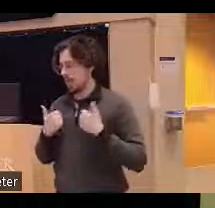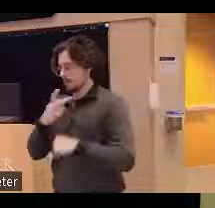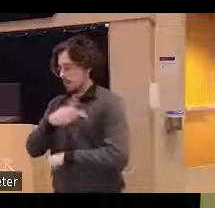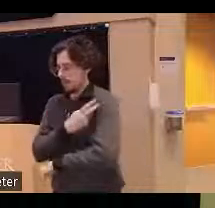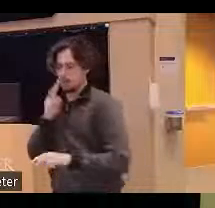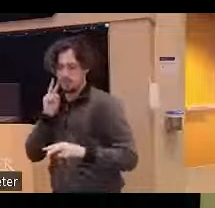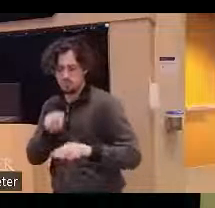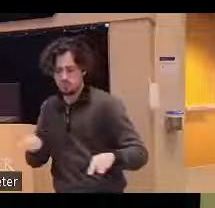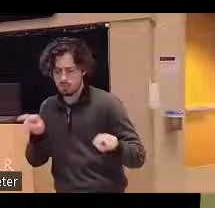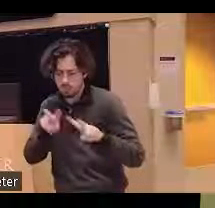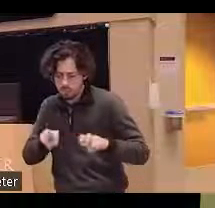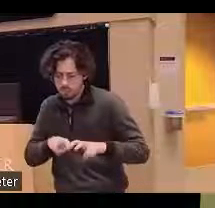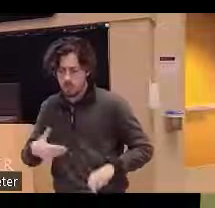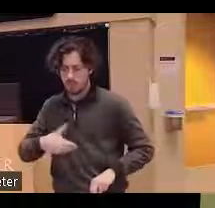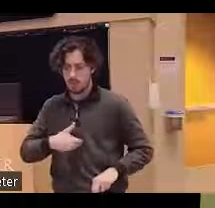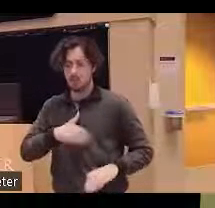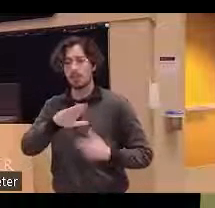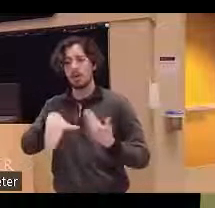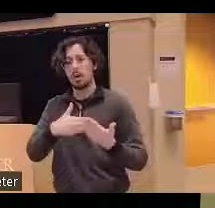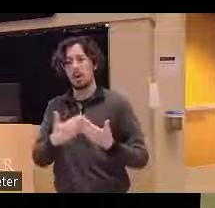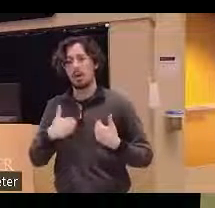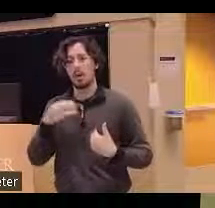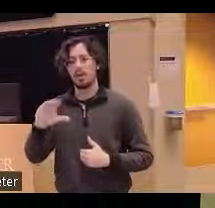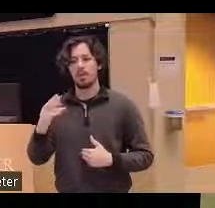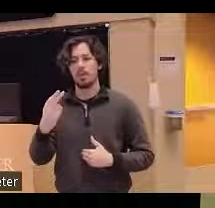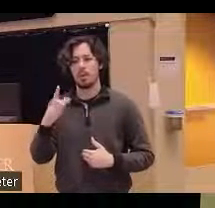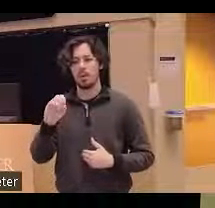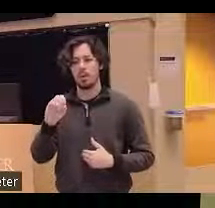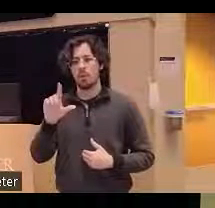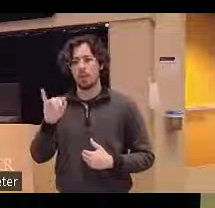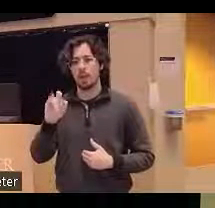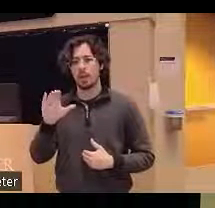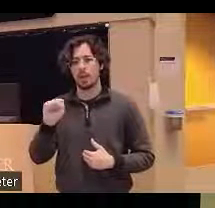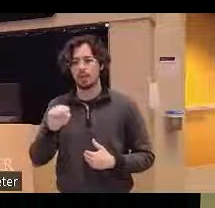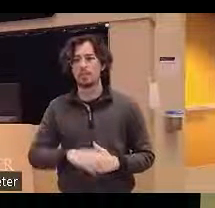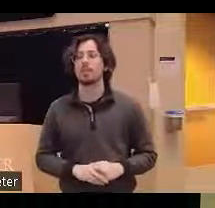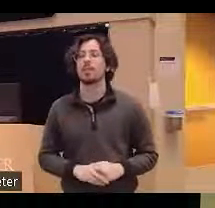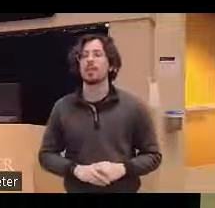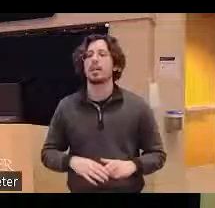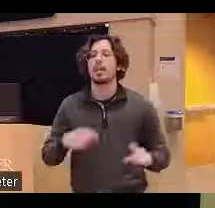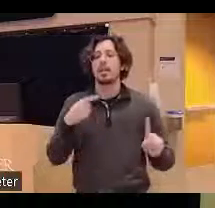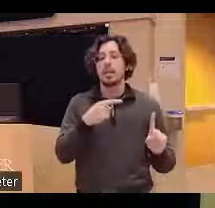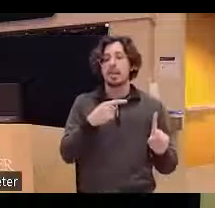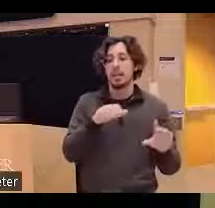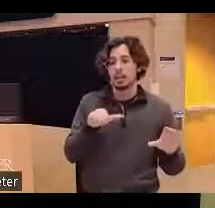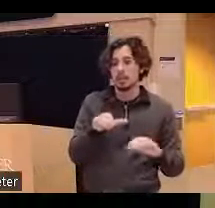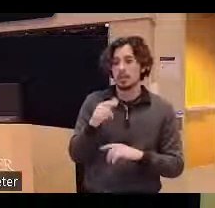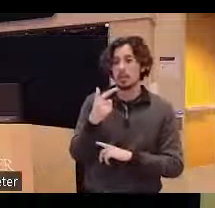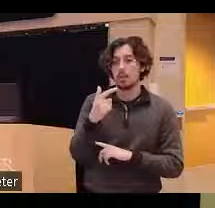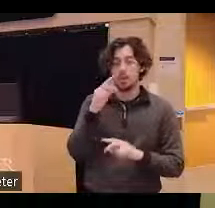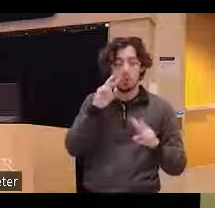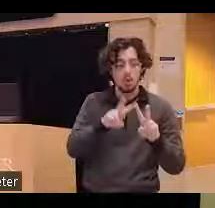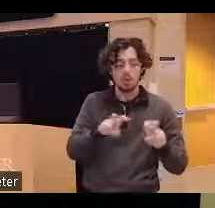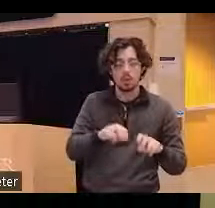and then he was looking um at gluten and he took whole units gluten-free and the symptoms improved